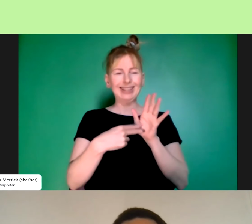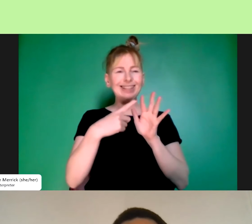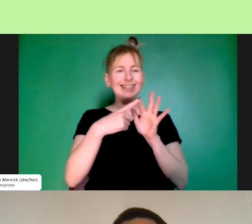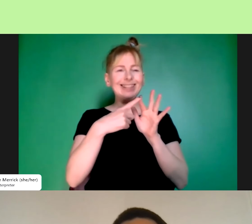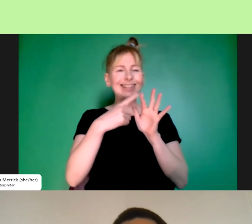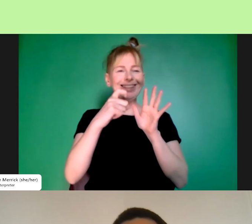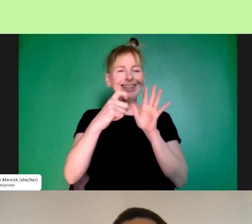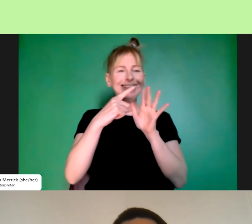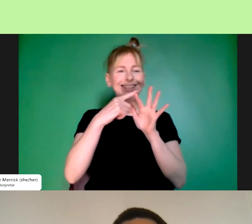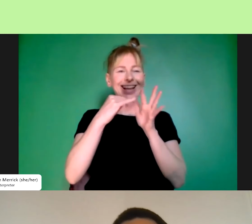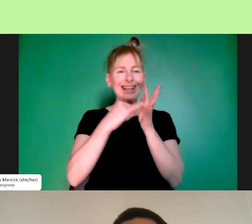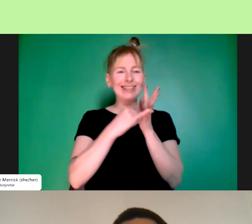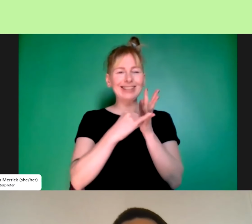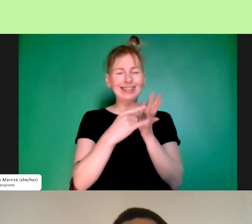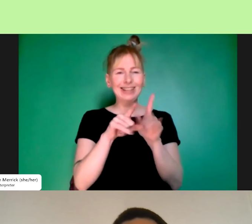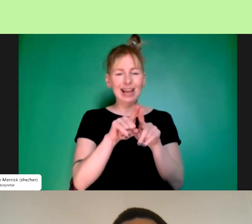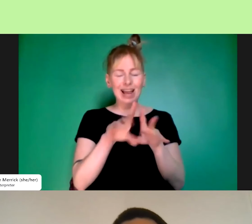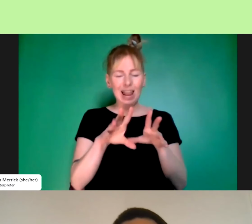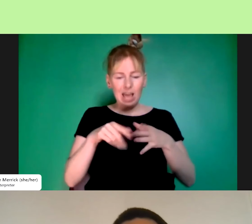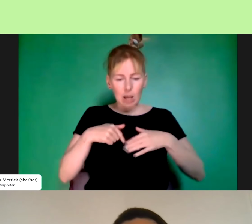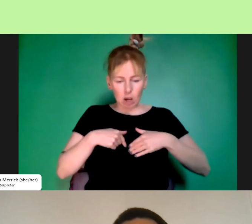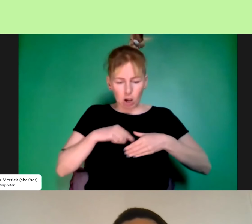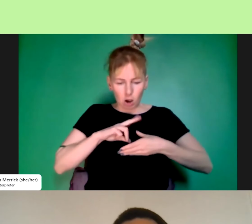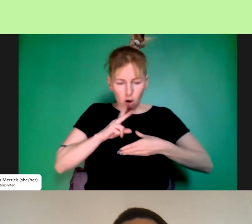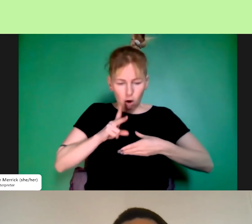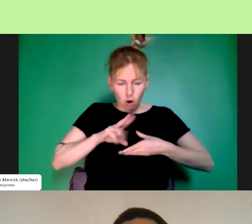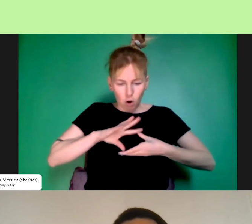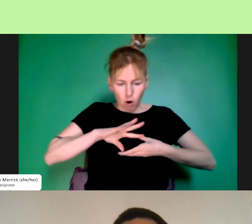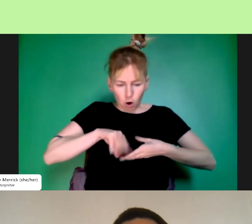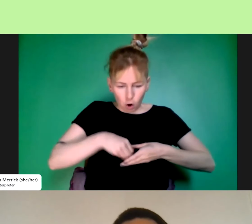reproduction of myself, it's not a copy, but it's